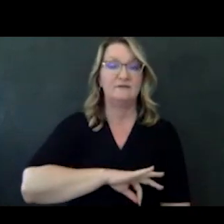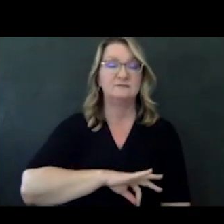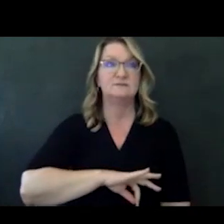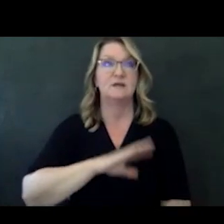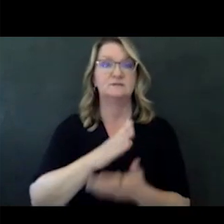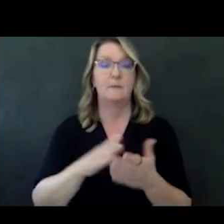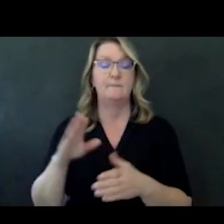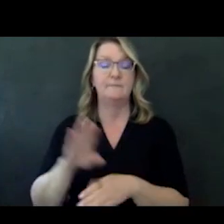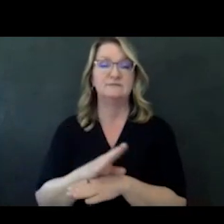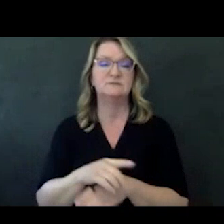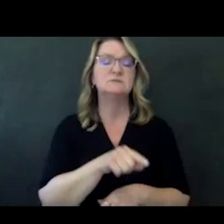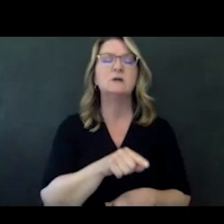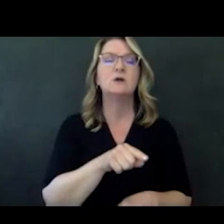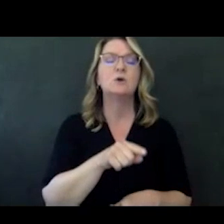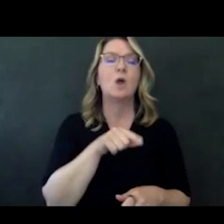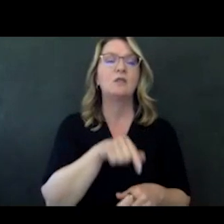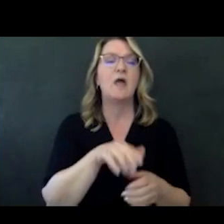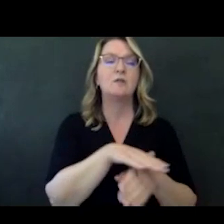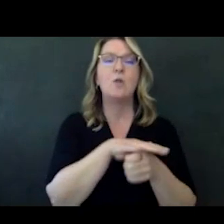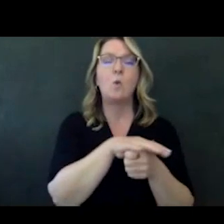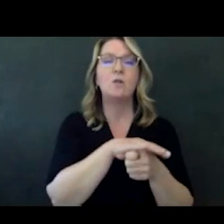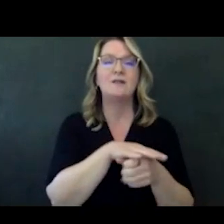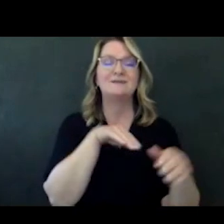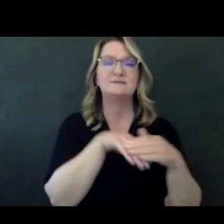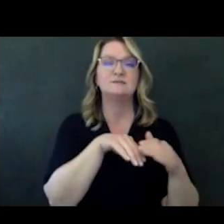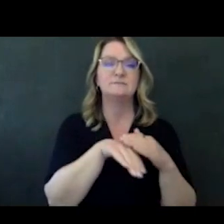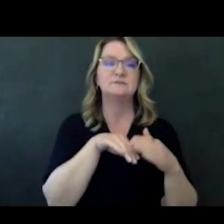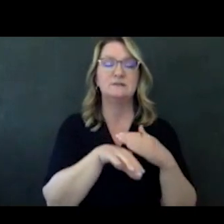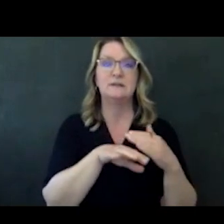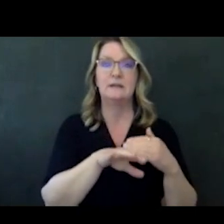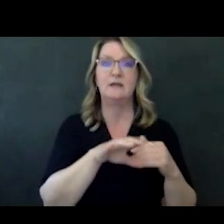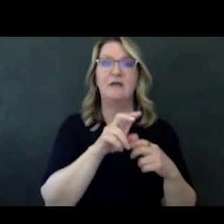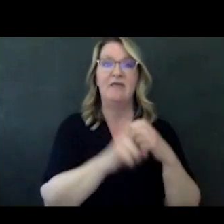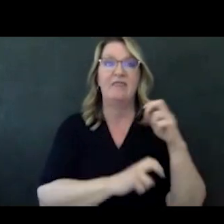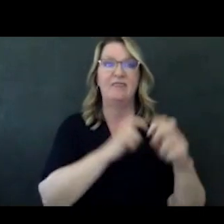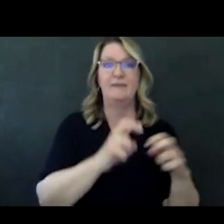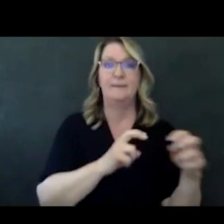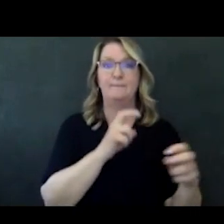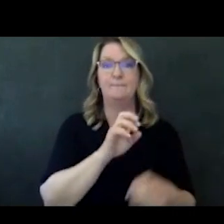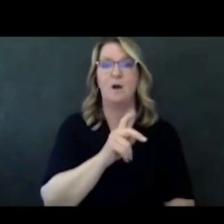we have worked with a local accessibility -focused theme park named Morgan's Wonderland